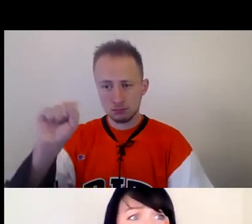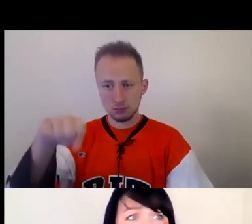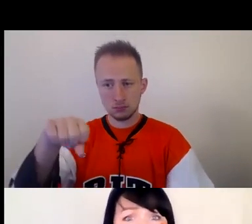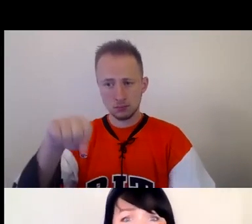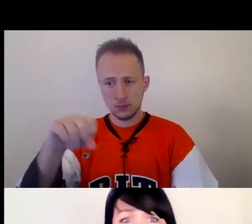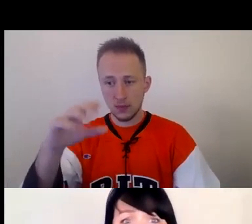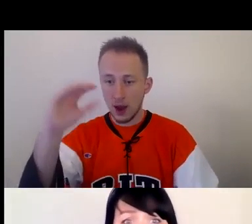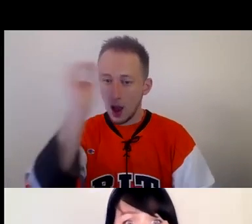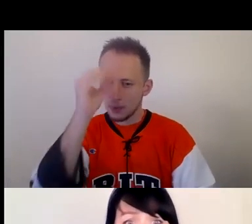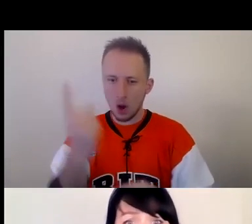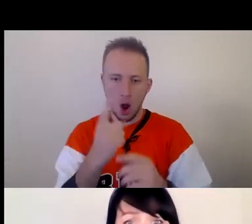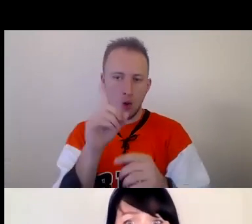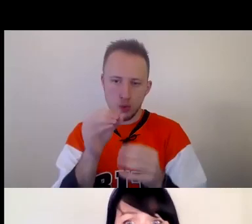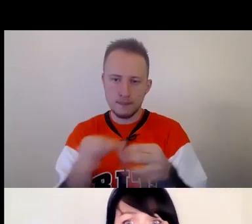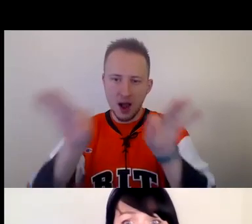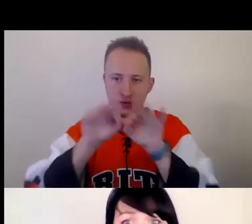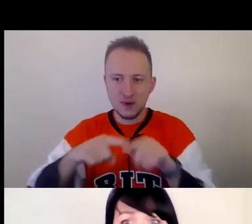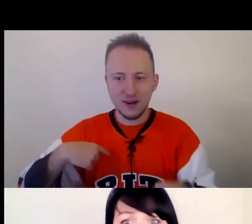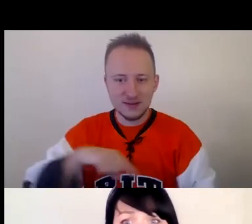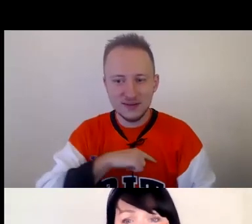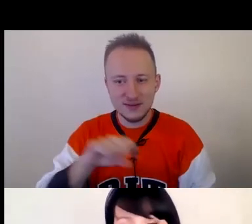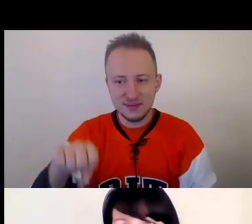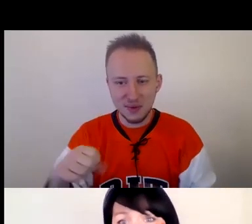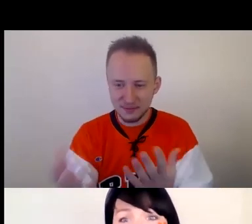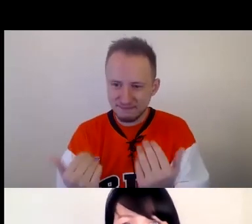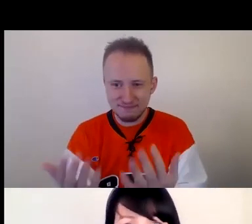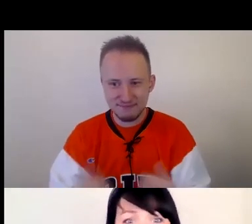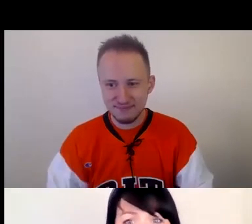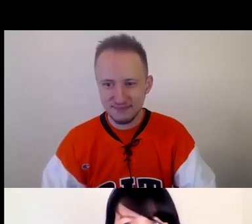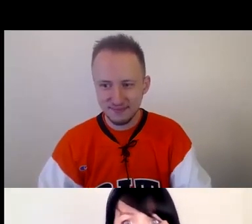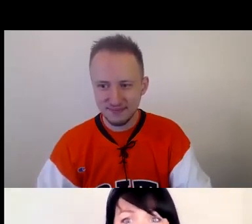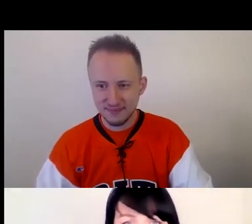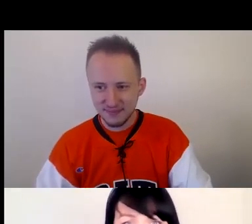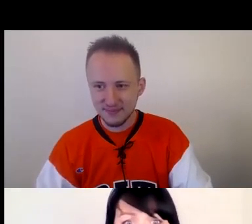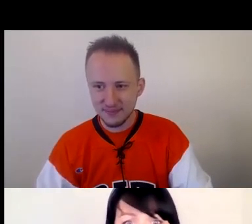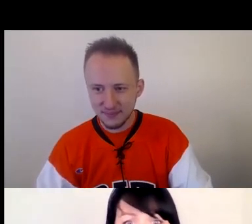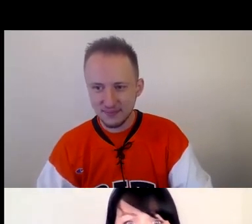Matt: And your opinions always matter to us, so give them to us. We want to hear everything.